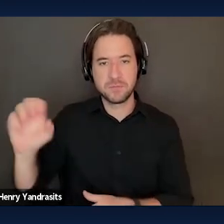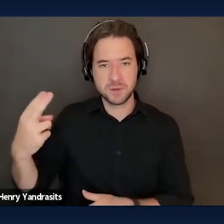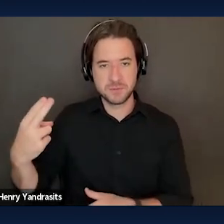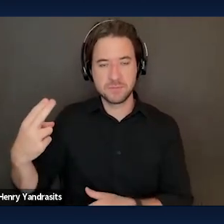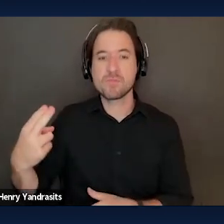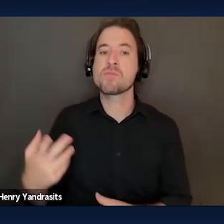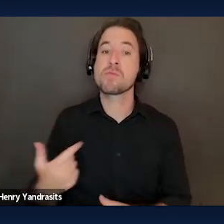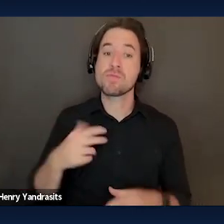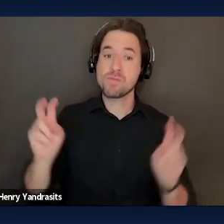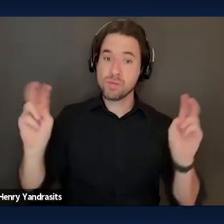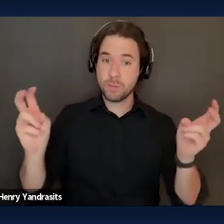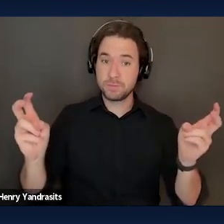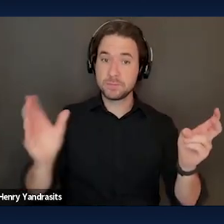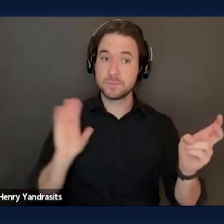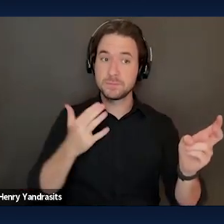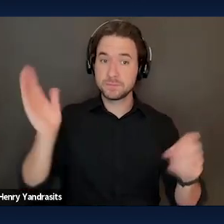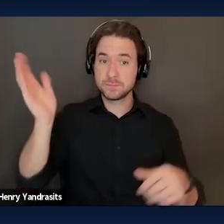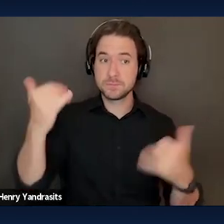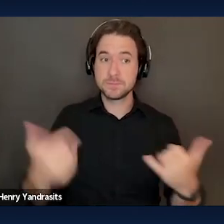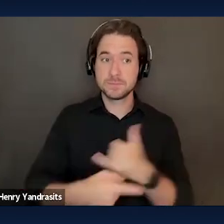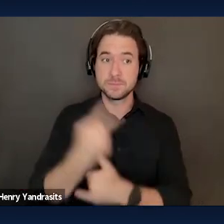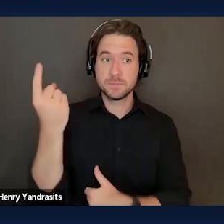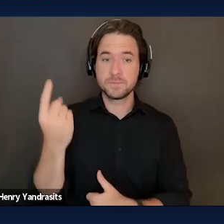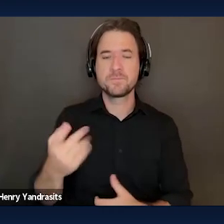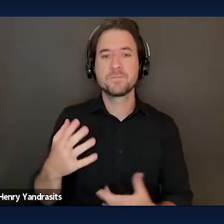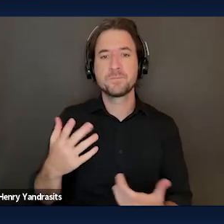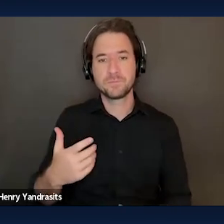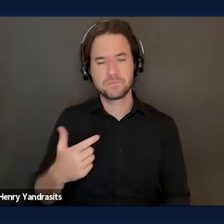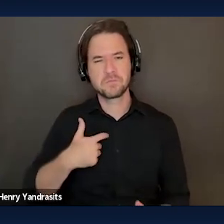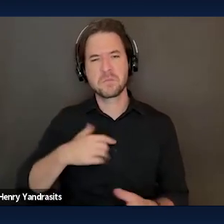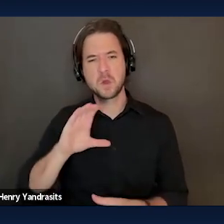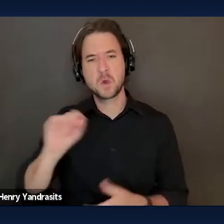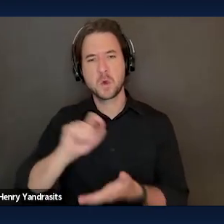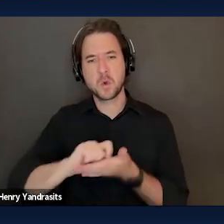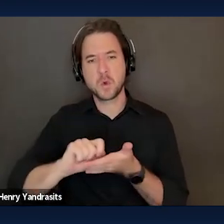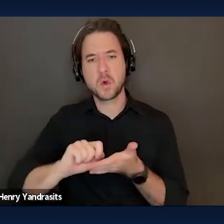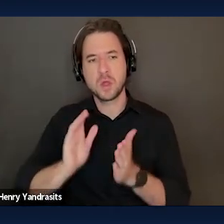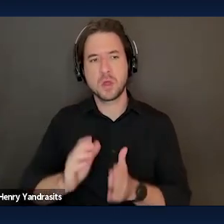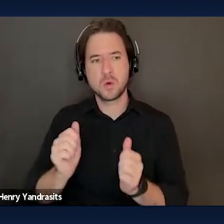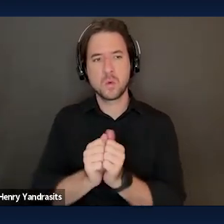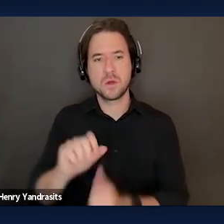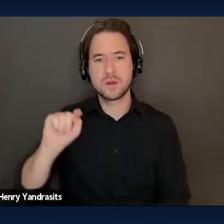And the title of our talk today, Which I co-authored with Tyler James and Logan Roberts.